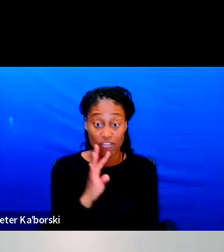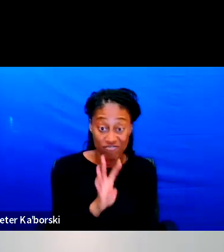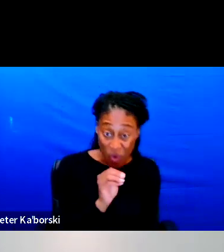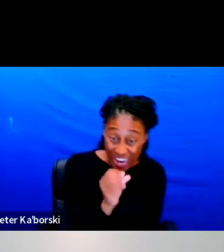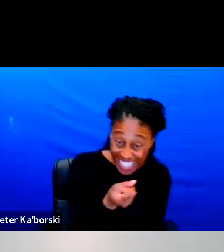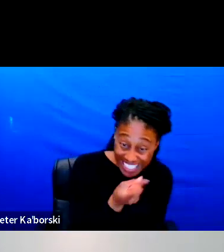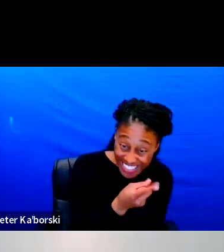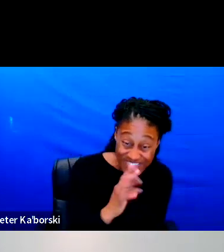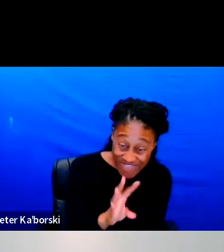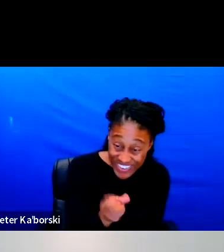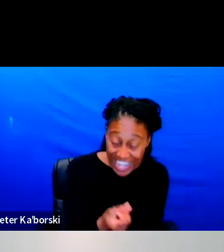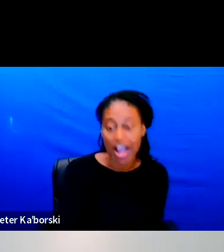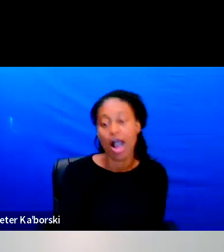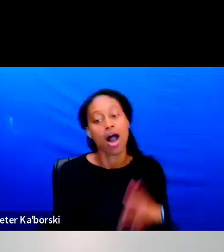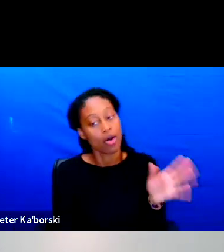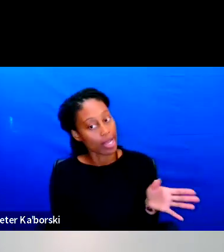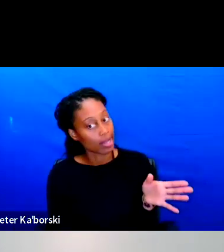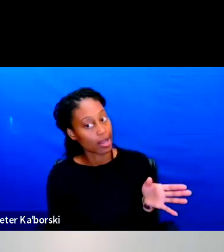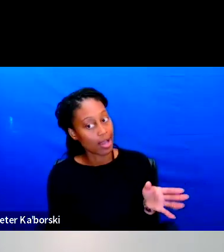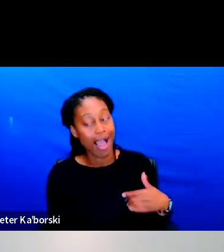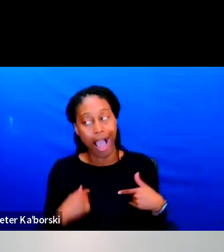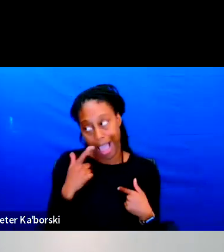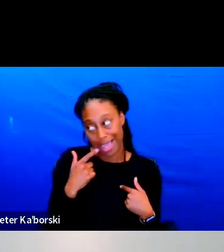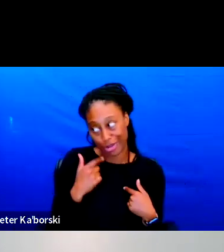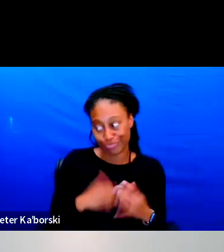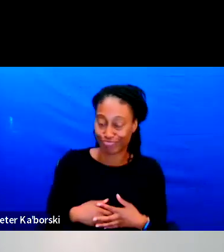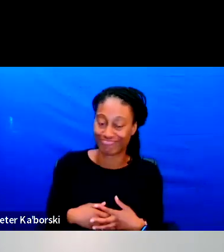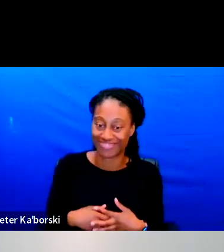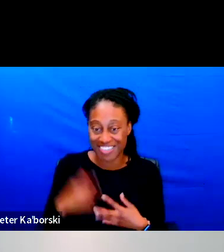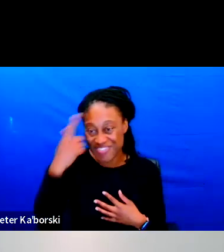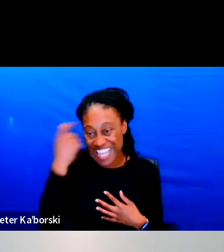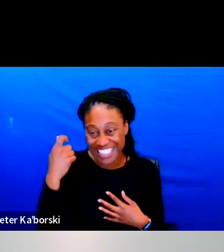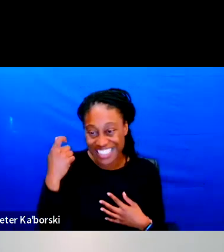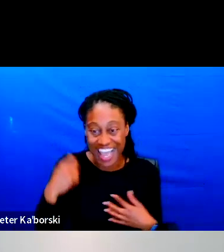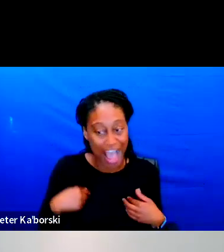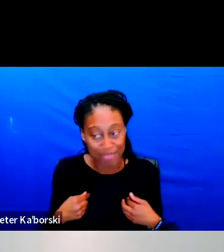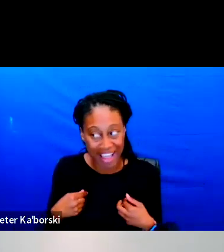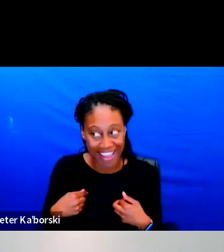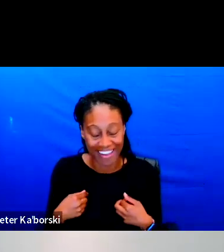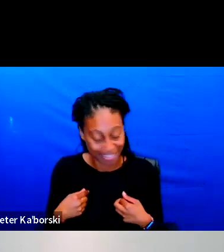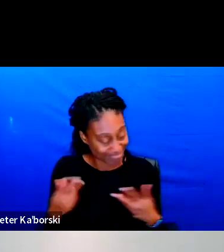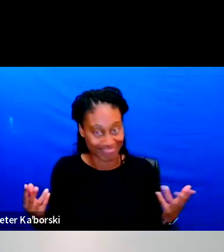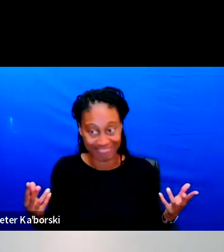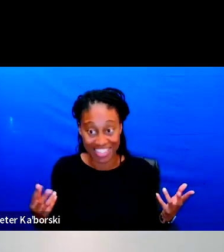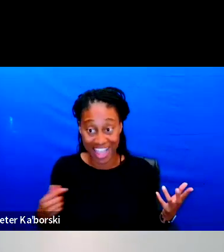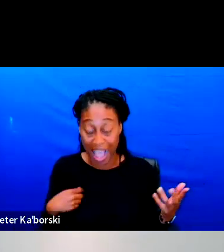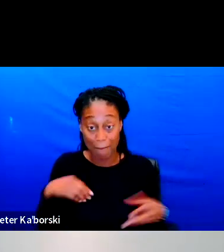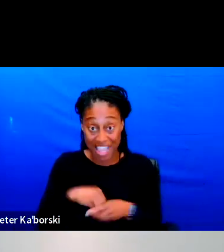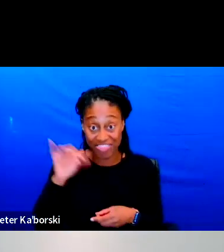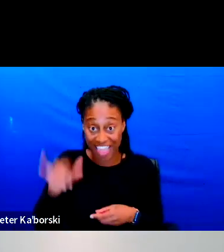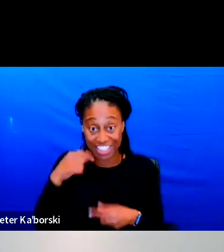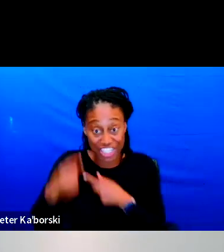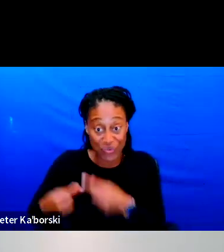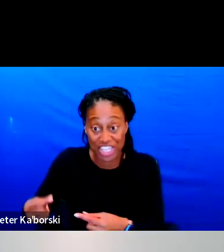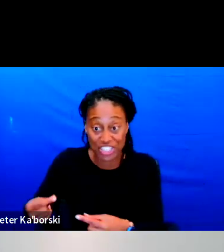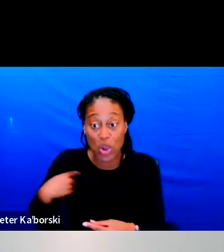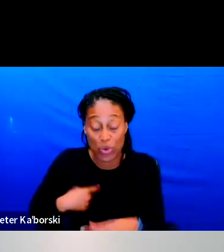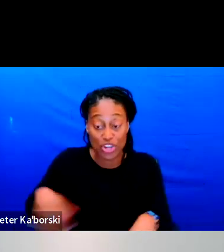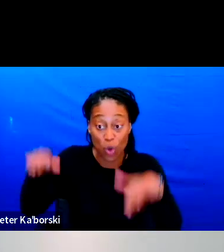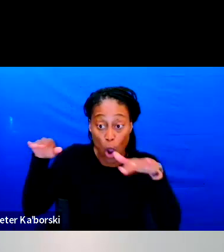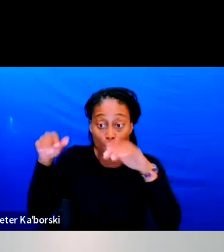Sandra McBroom: Is that what you said earlier? Okay, it made me giggle because I'm in the generation where we grew up with like